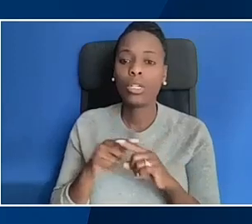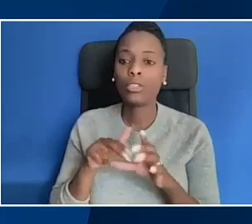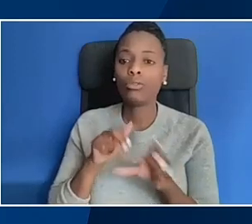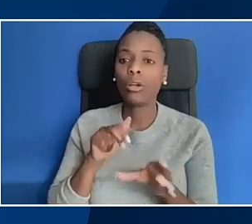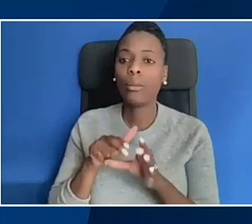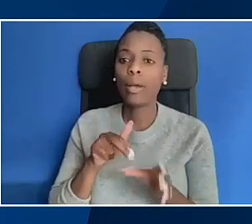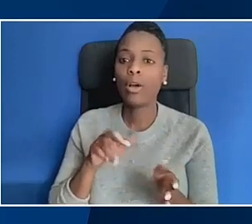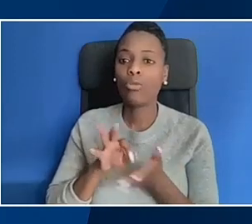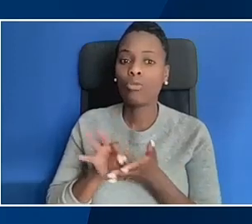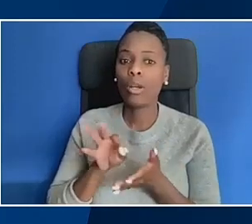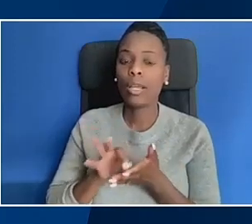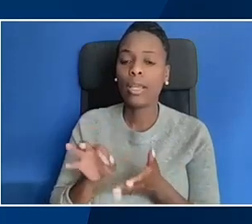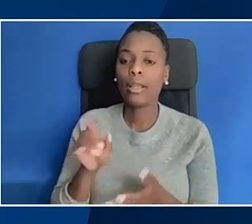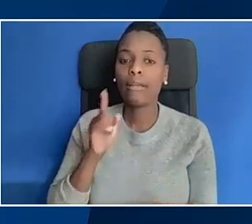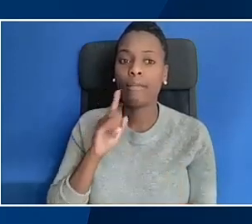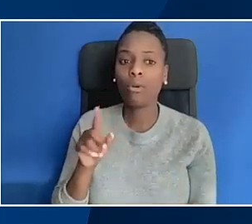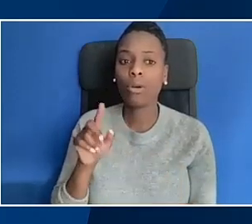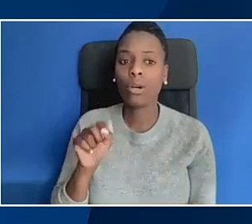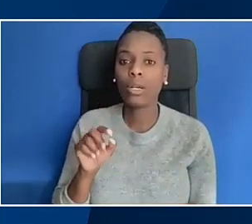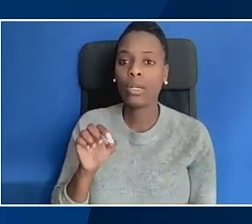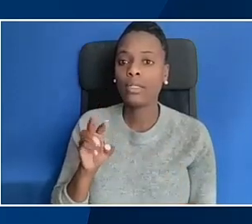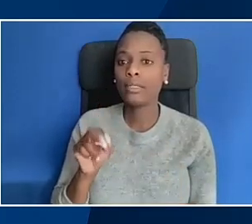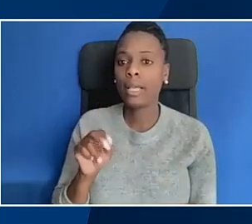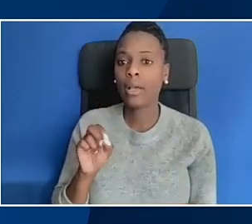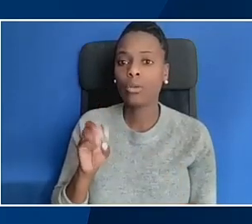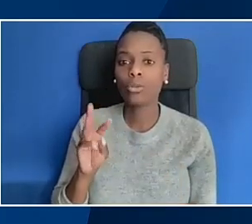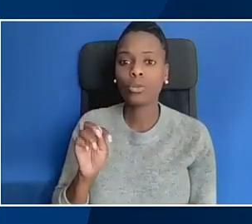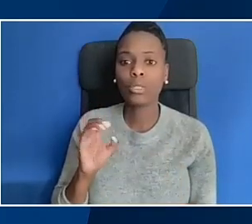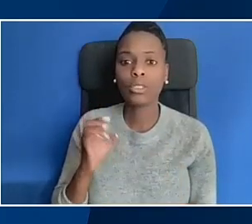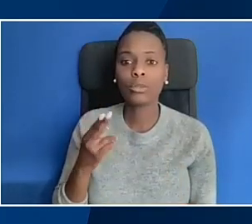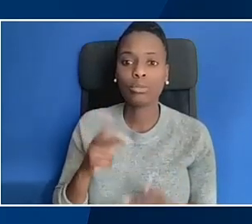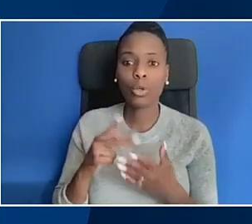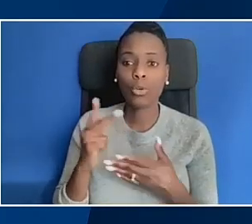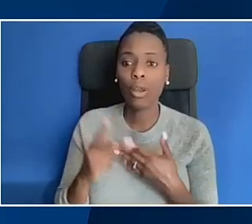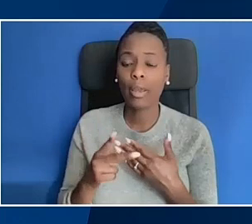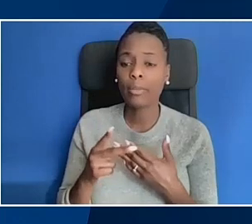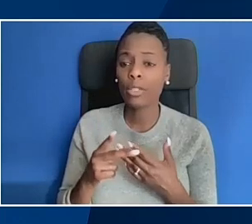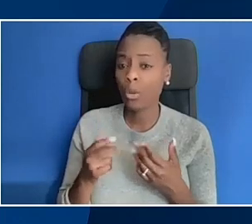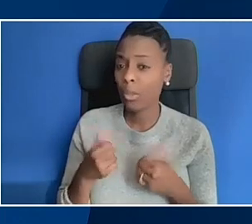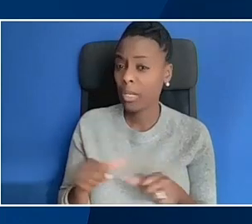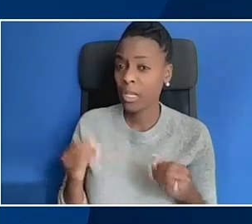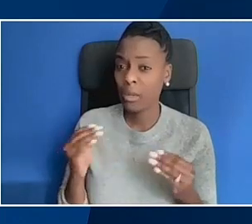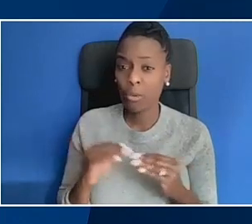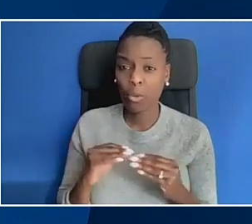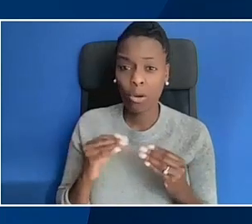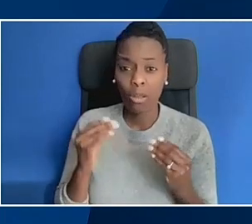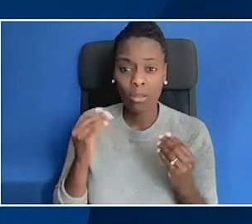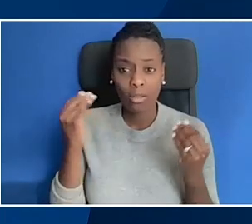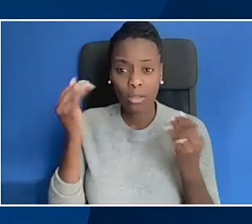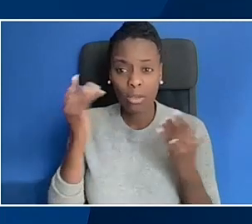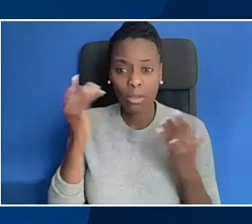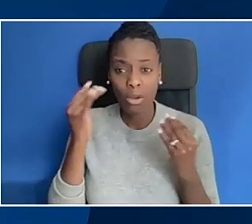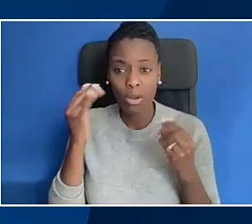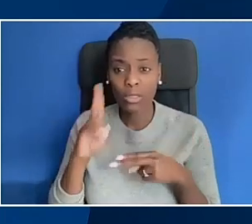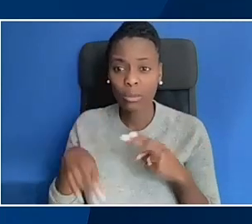programs. Was there any further consideration regarding those two points?